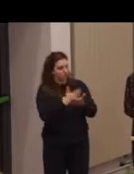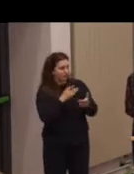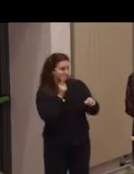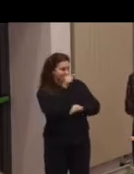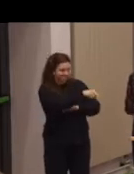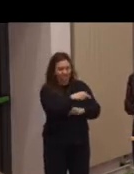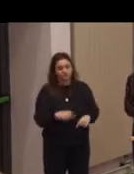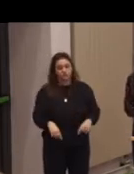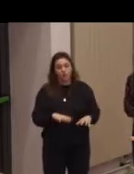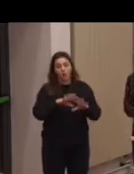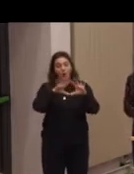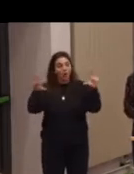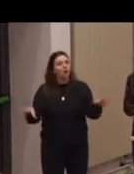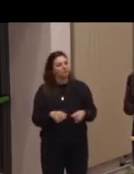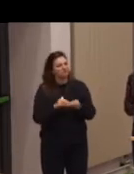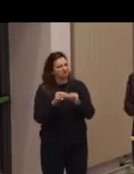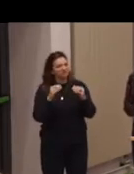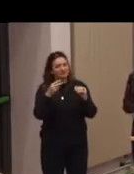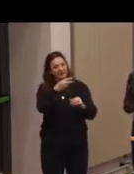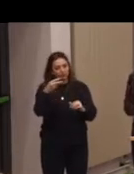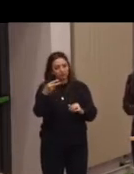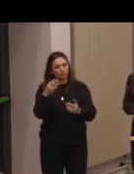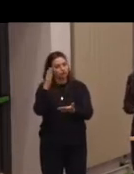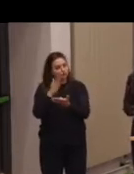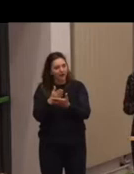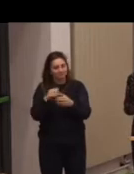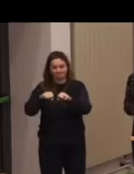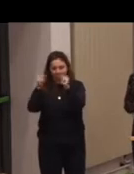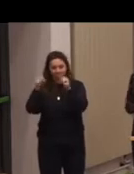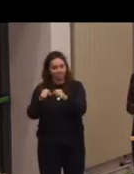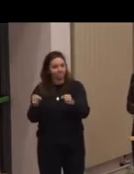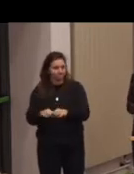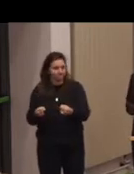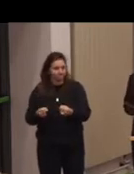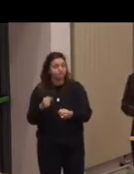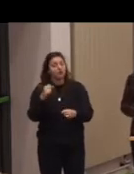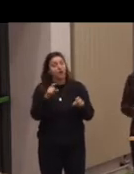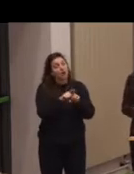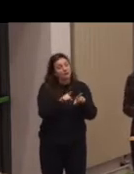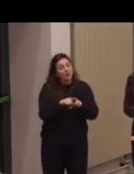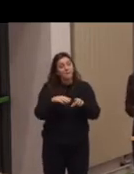However in emergencies, it also creates further aspects of exclusion. So, for example, in